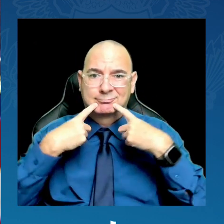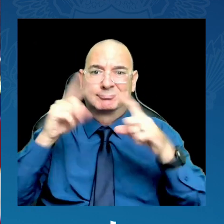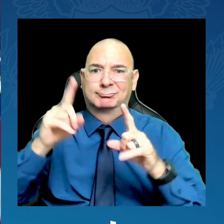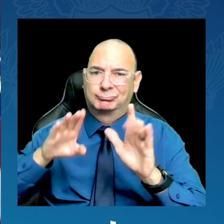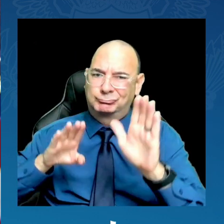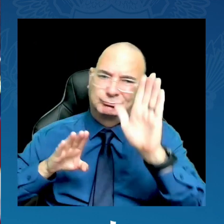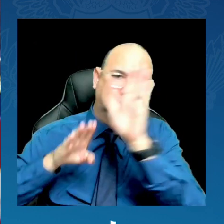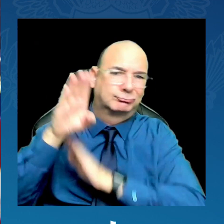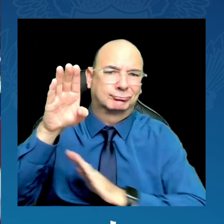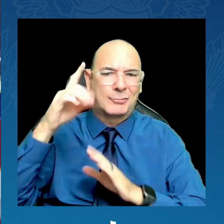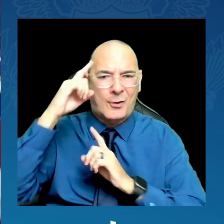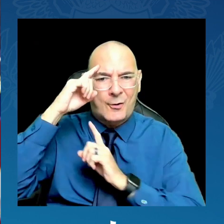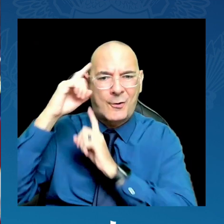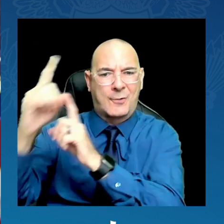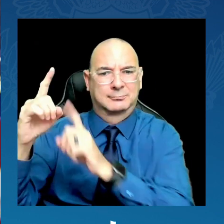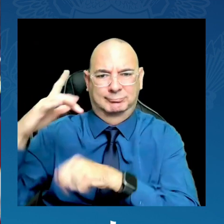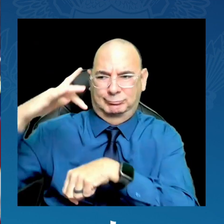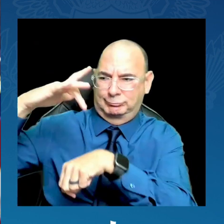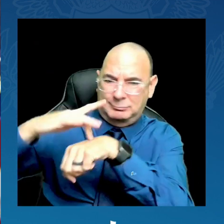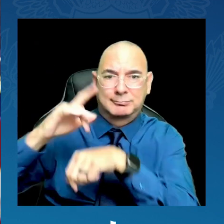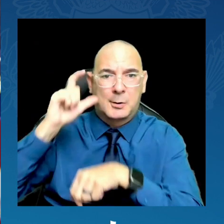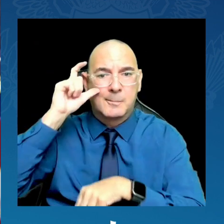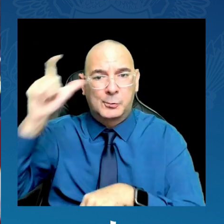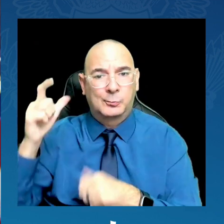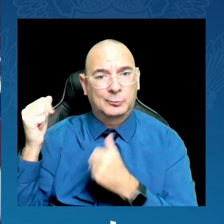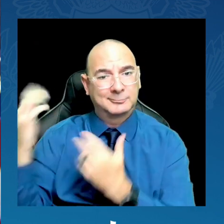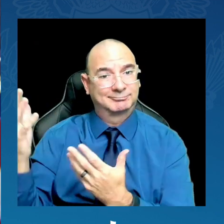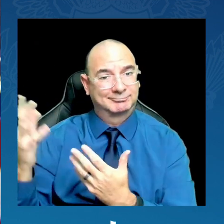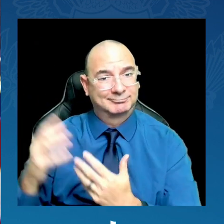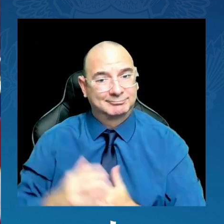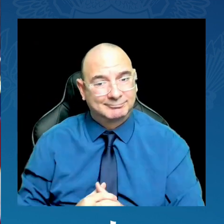In the decades since, America has orbited